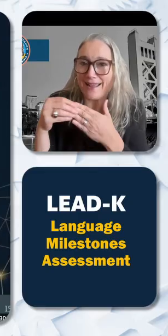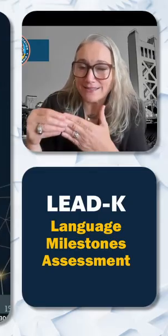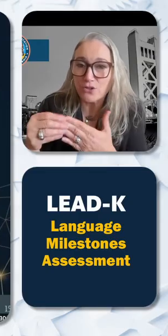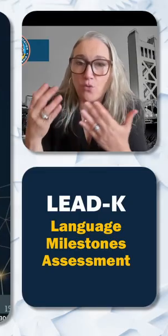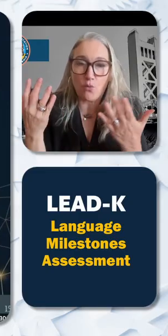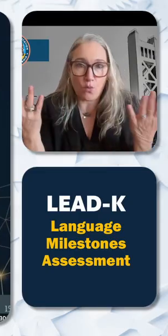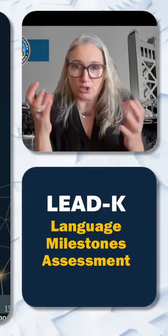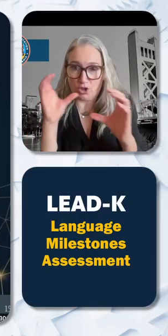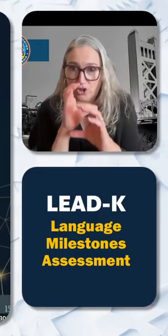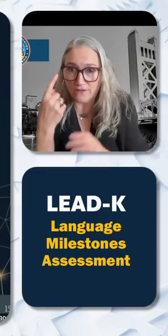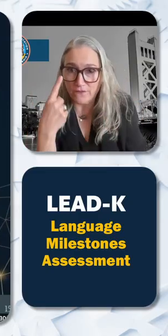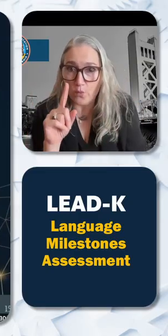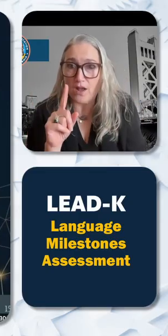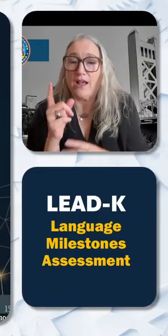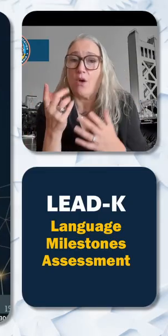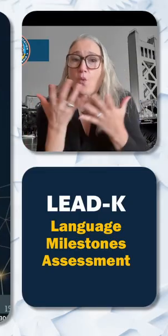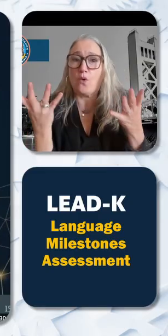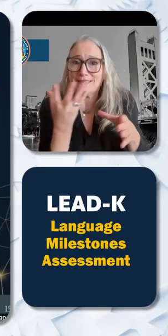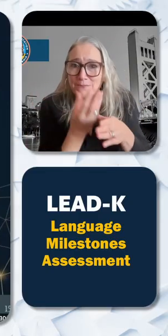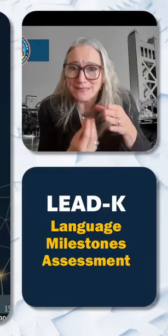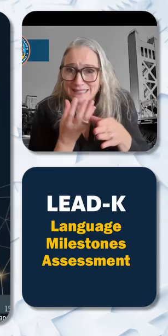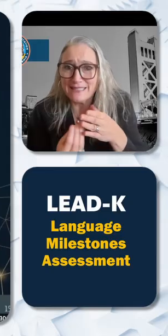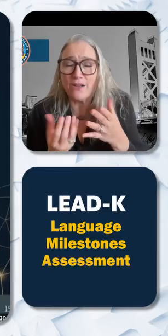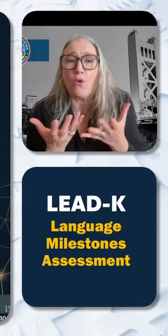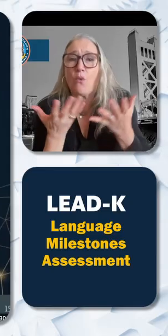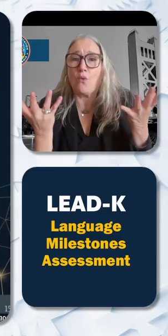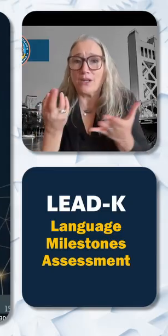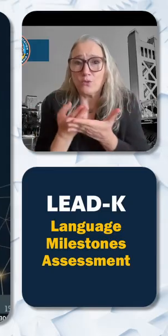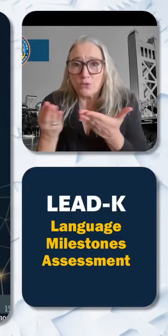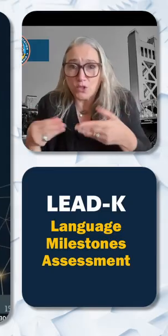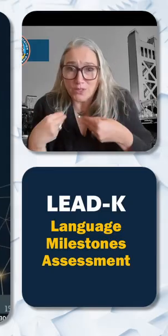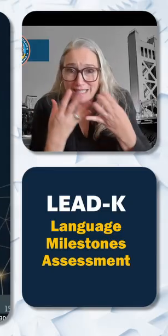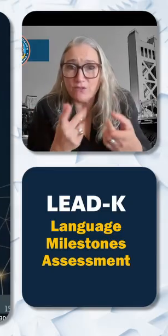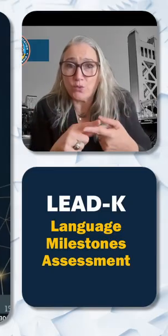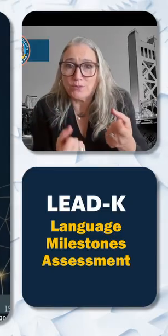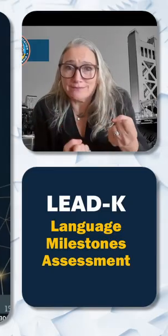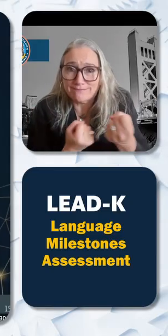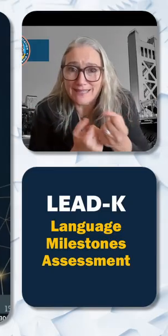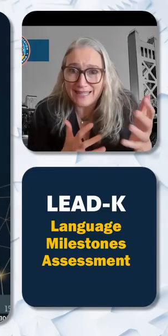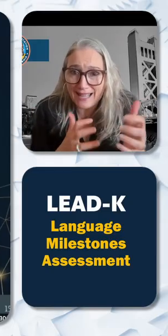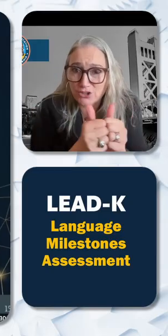A guideline, set of guidelines to look for certain aspects, to be able to